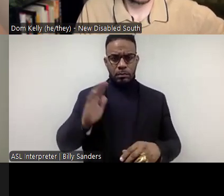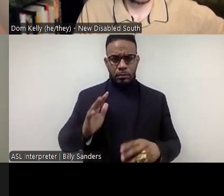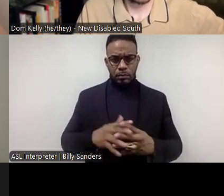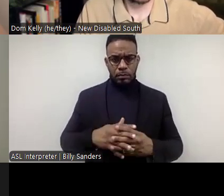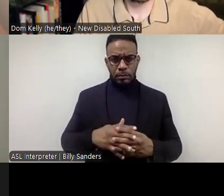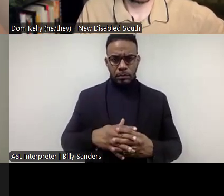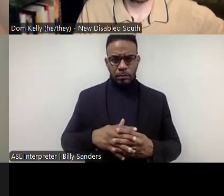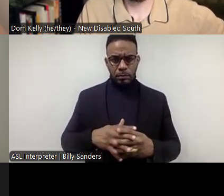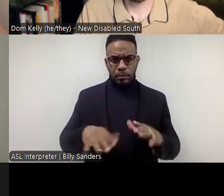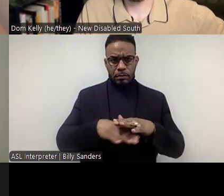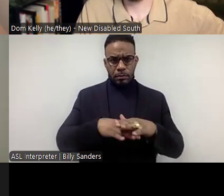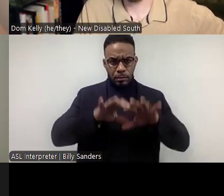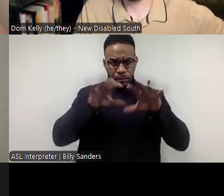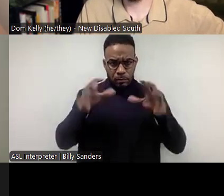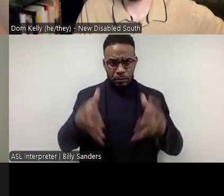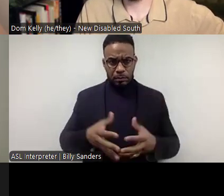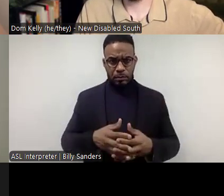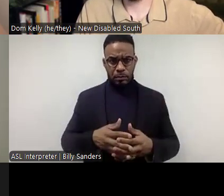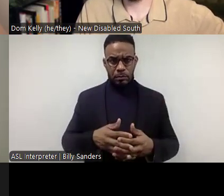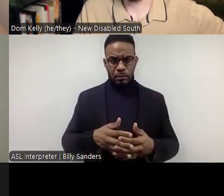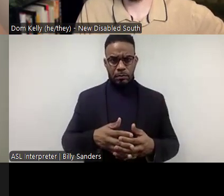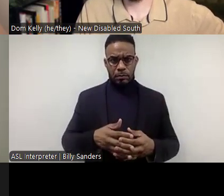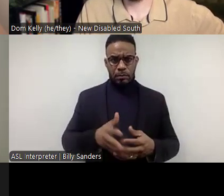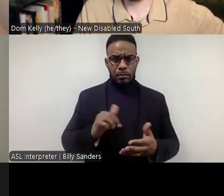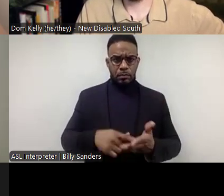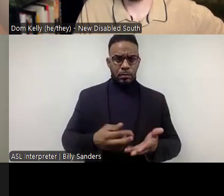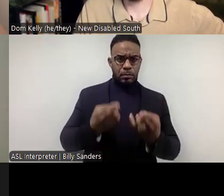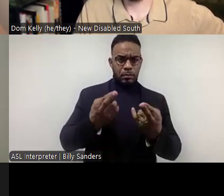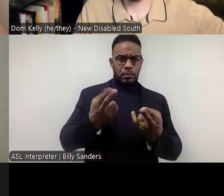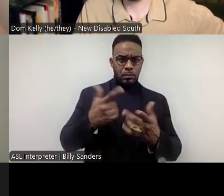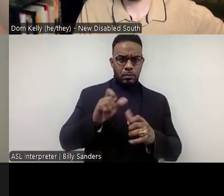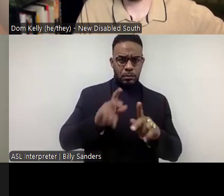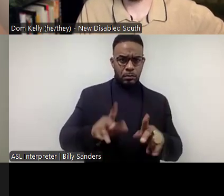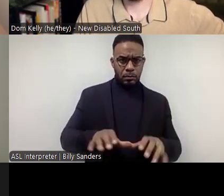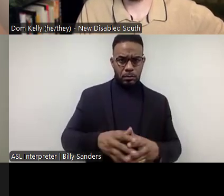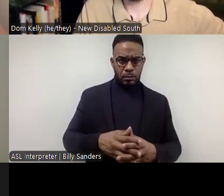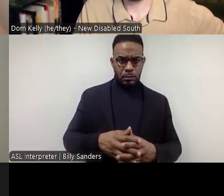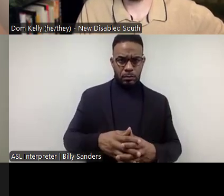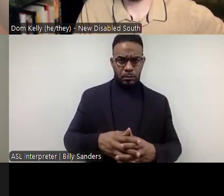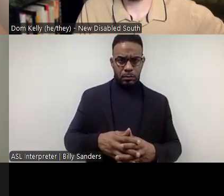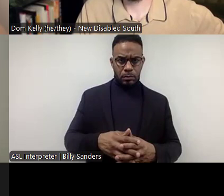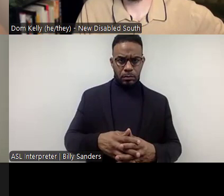differently to work to make change than we've been doing in the past? So basically overall,